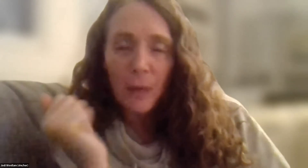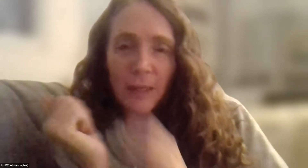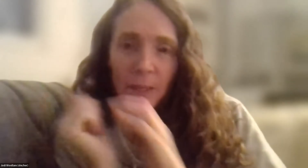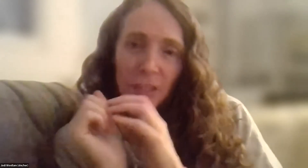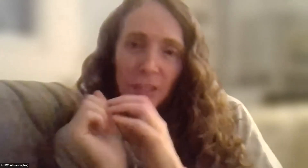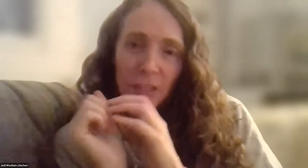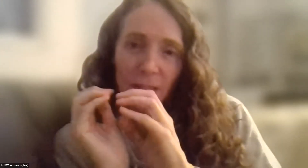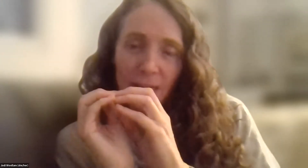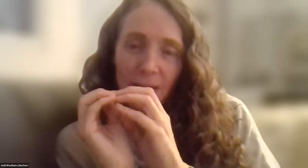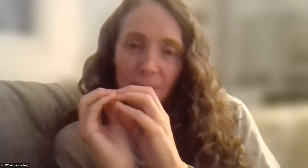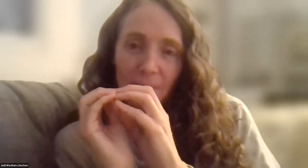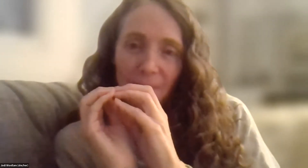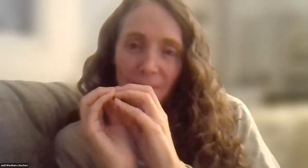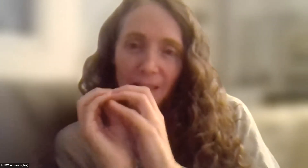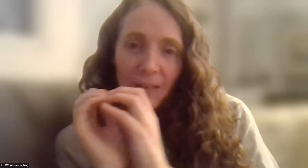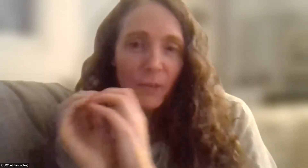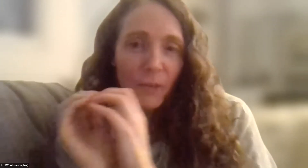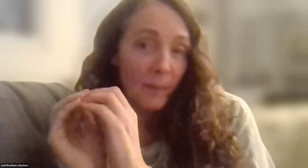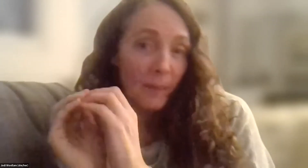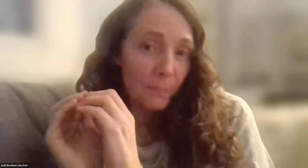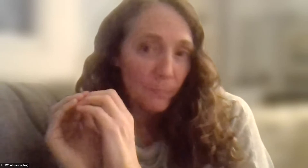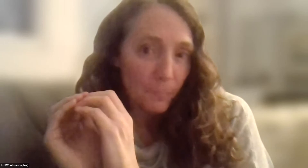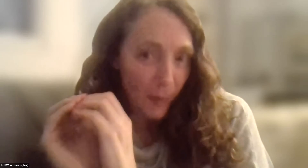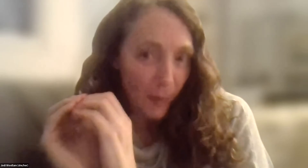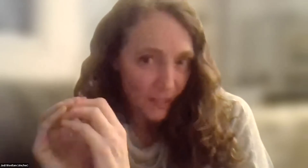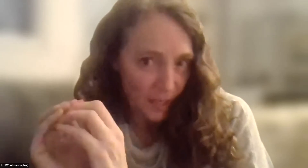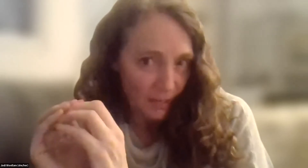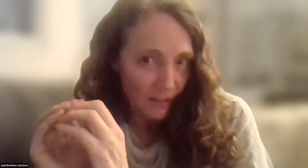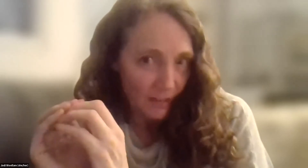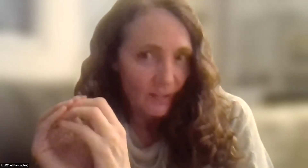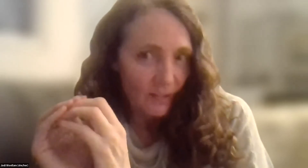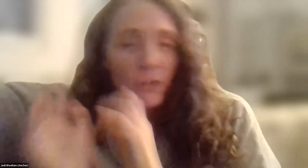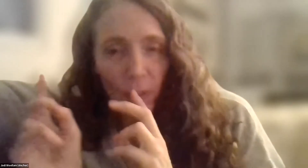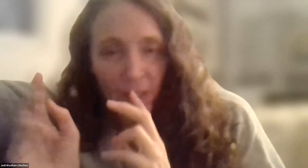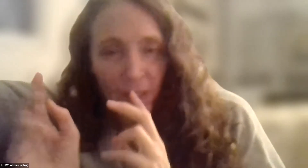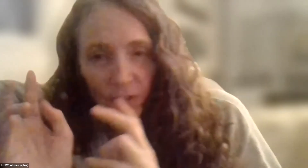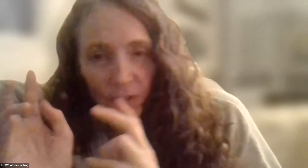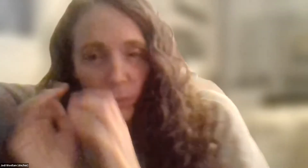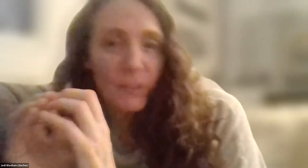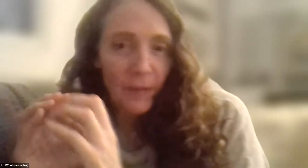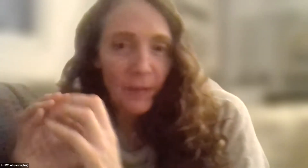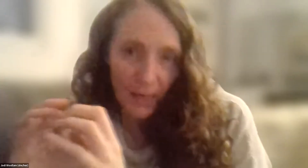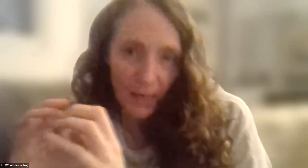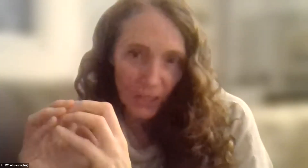When you mentioned that there'd be a price change. So two questions, first of all, one's around the price change